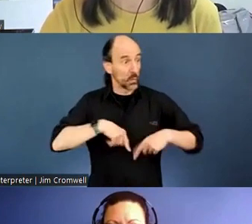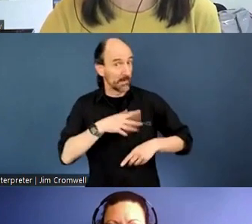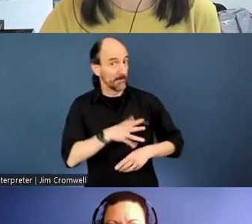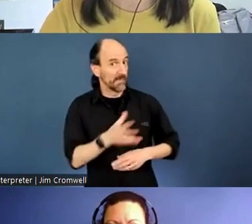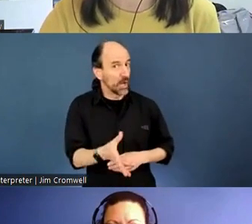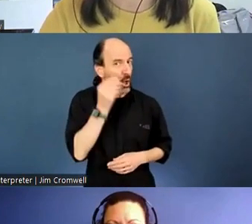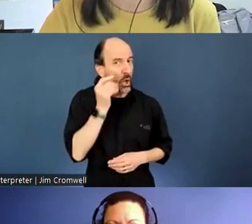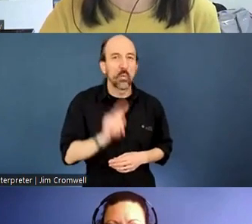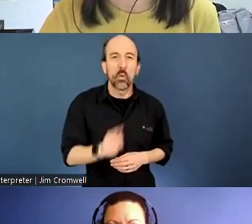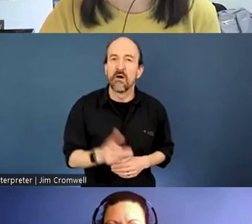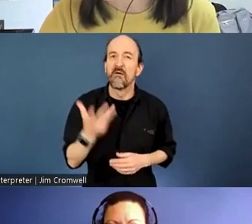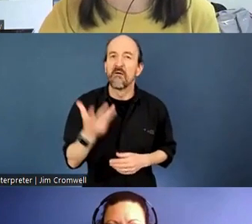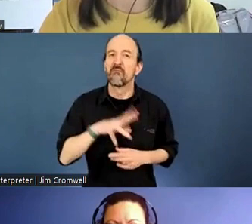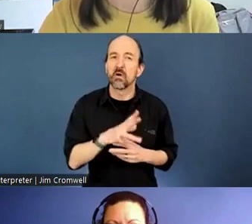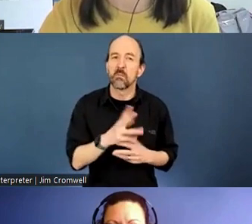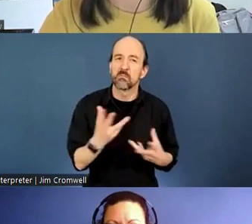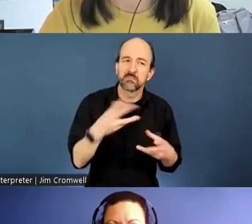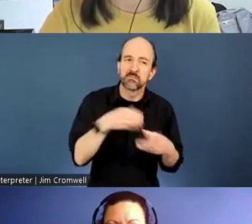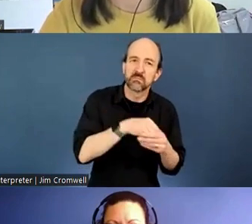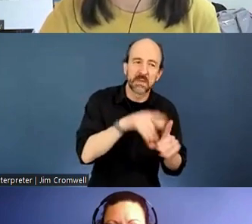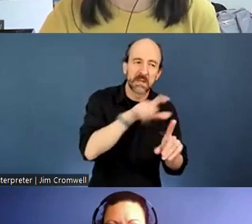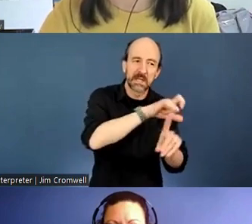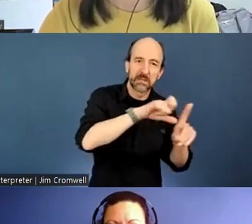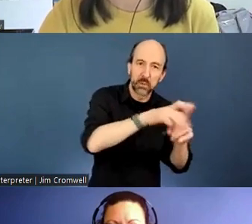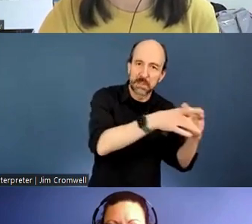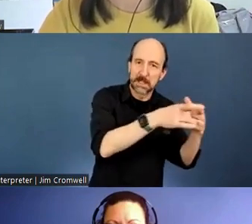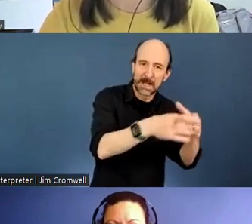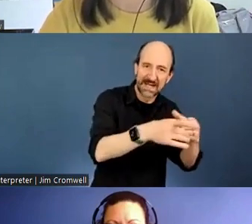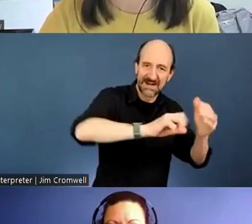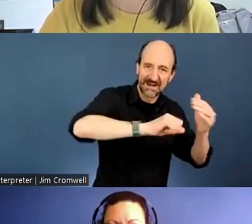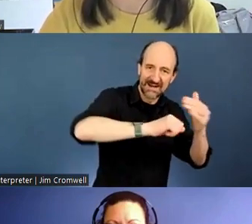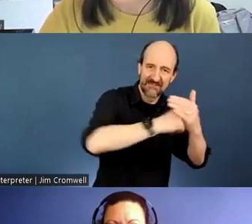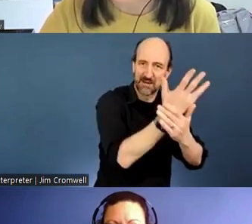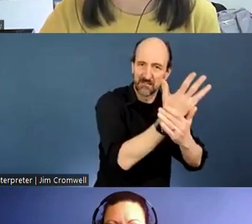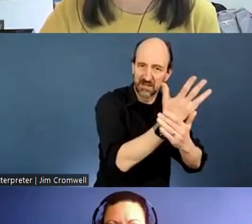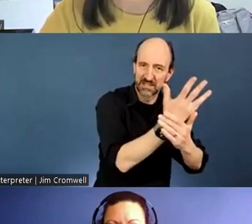both the community led development principles that Nancy shared earlier and then